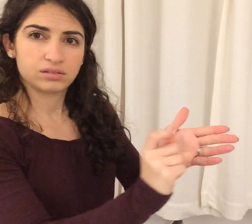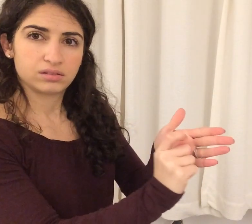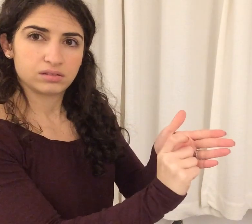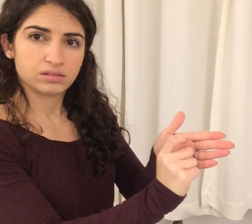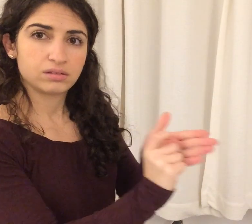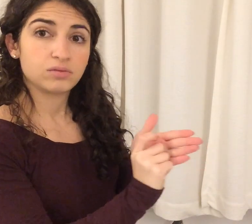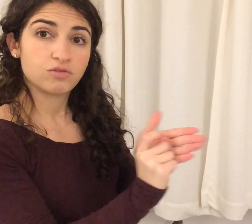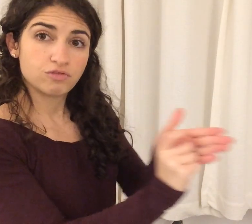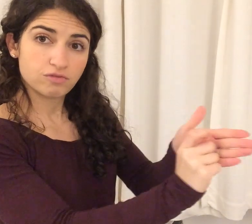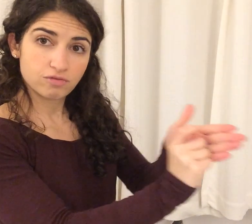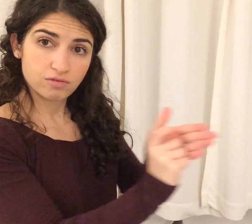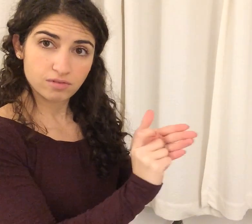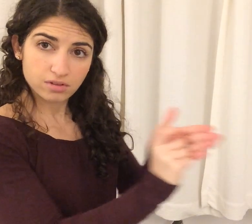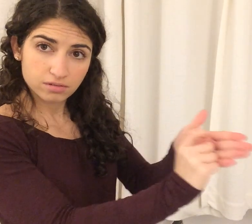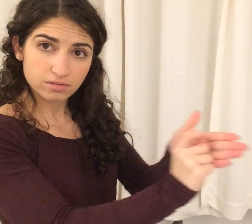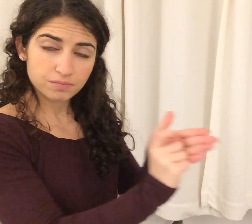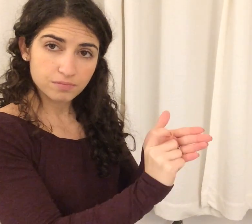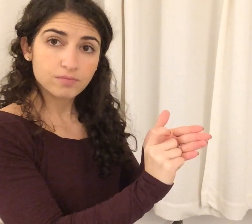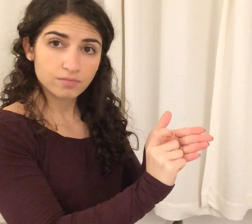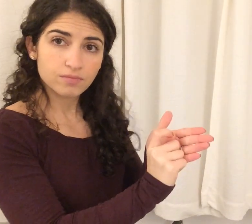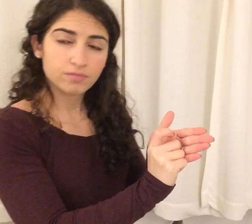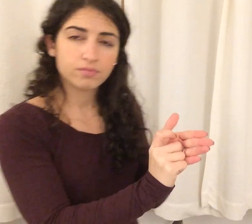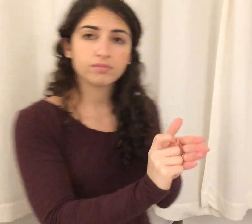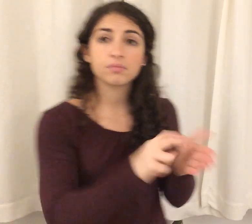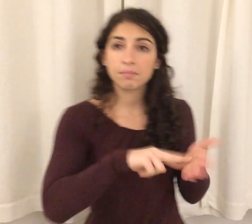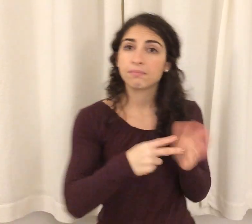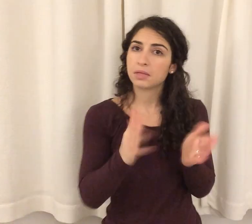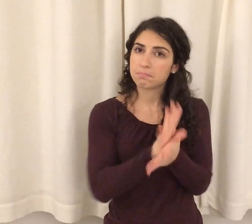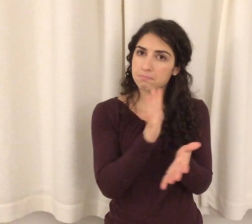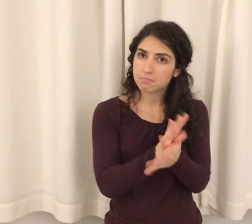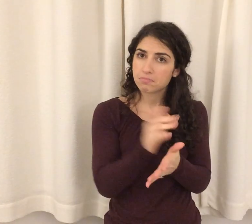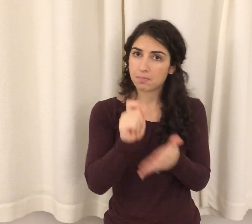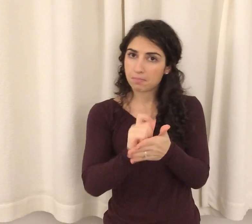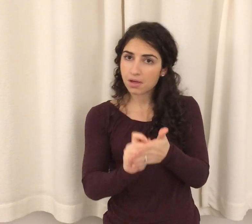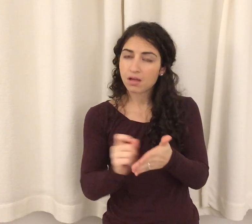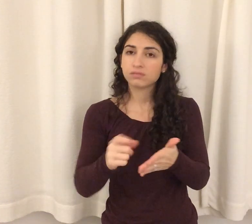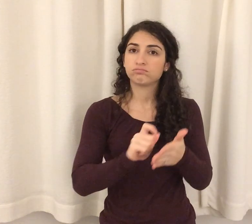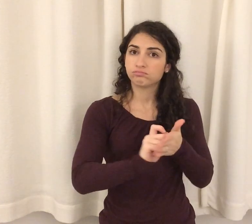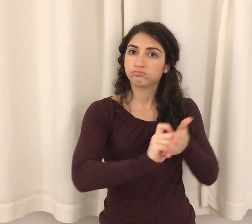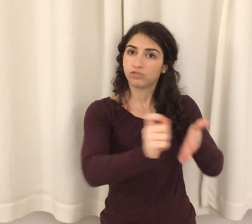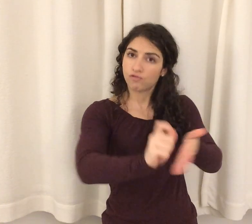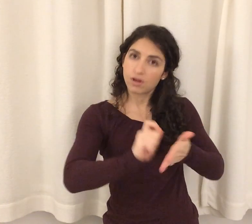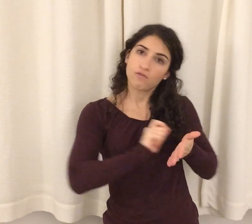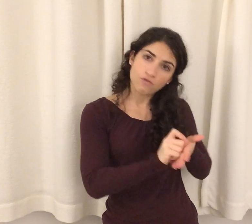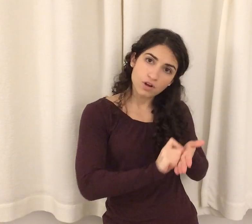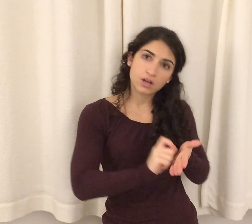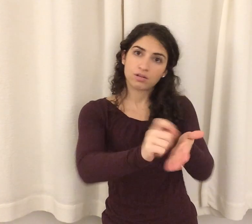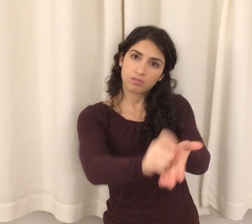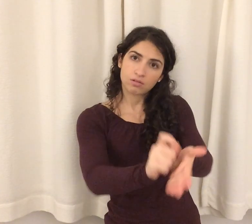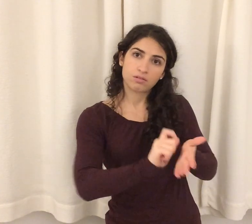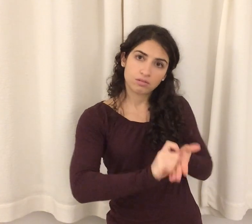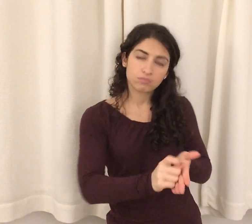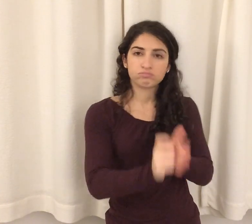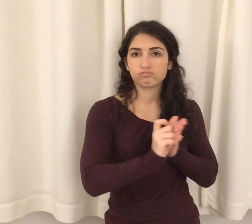that sign is just like the exchange of paper back and forth in your writing so maybe they want to write back and forth